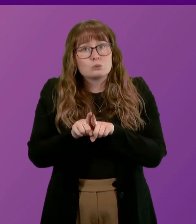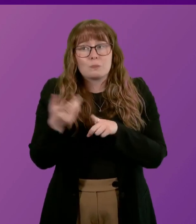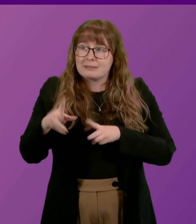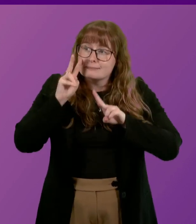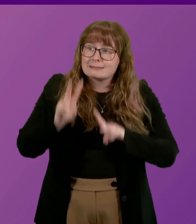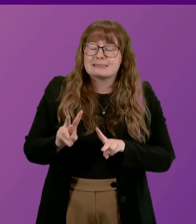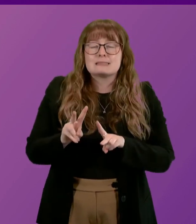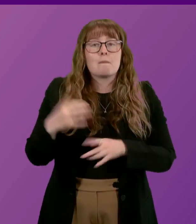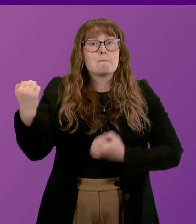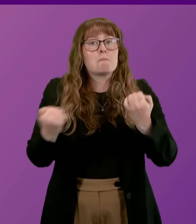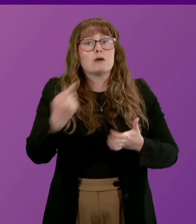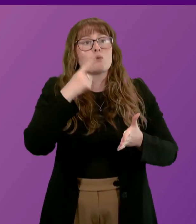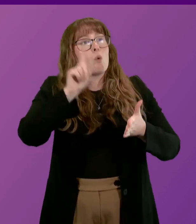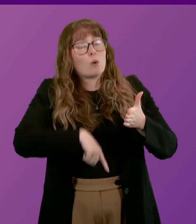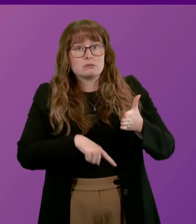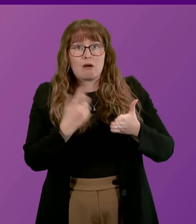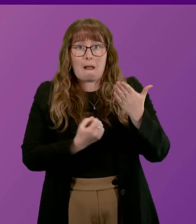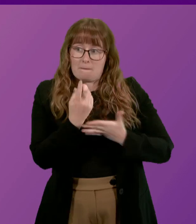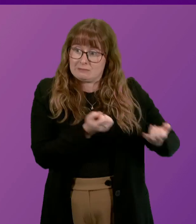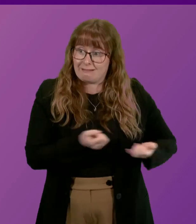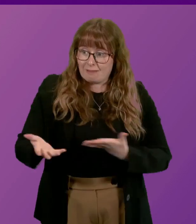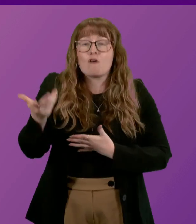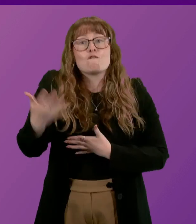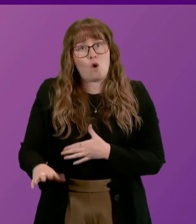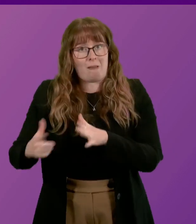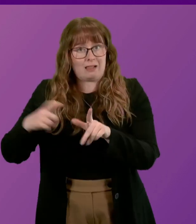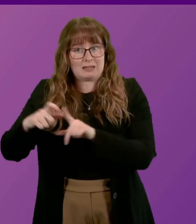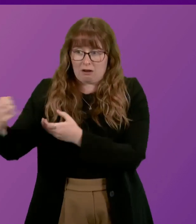bus orders have been undertaken with and delivered by Alexander Dennis,